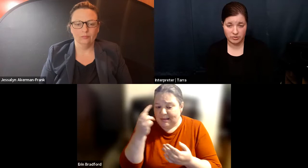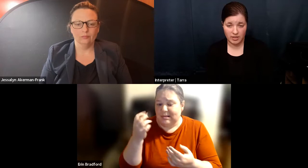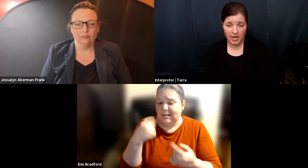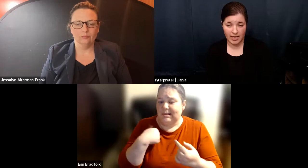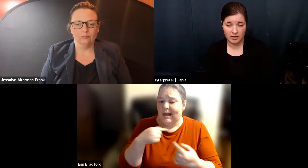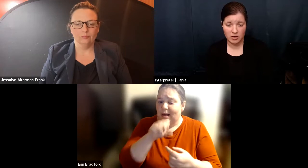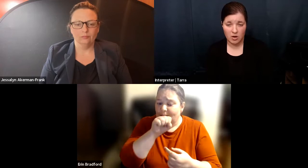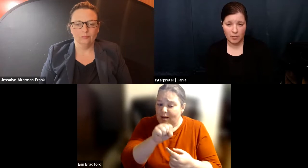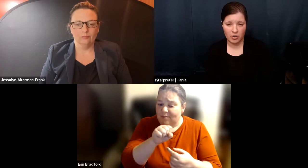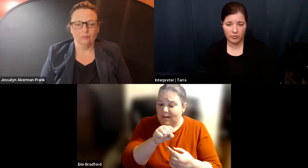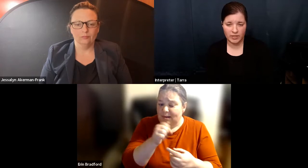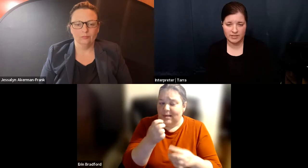Because of my vision, had a severe loss during that time, and I lived in a place that I loved.